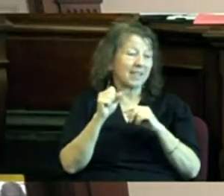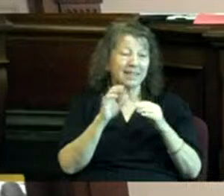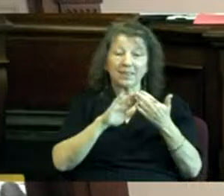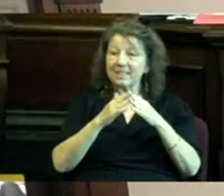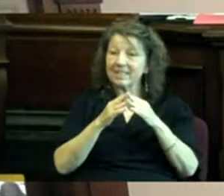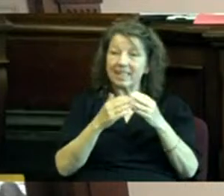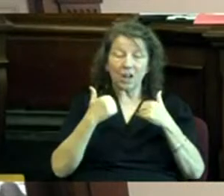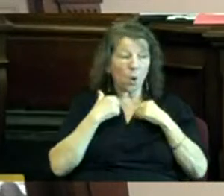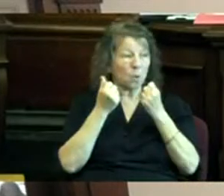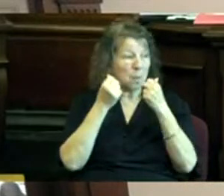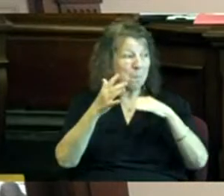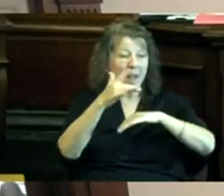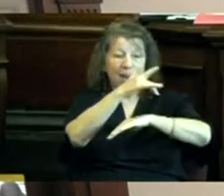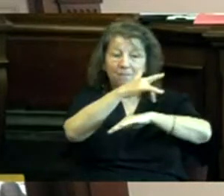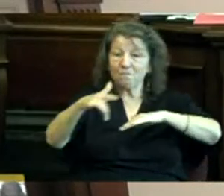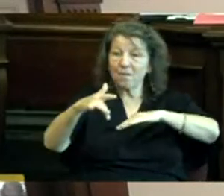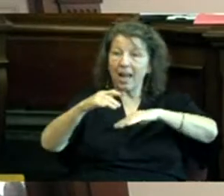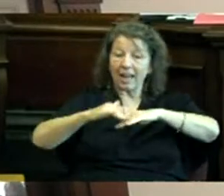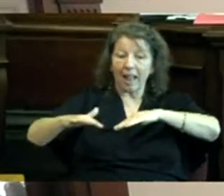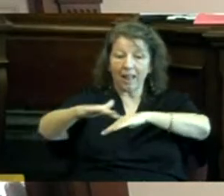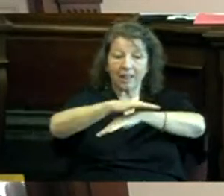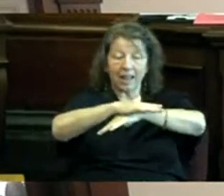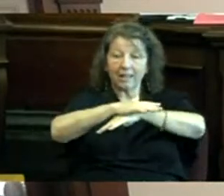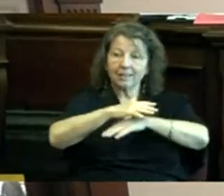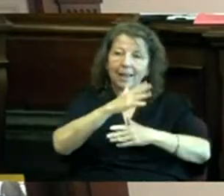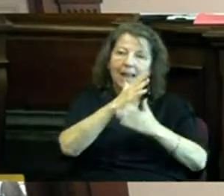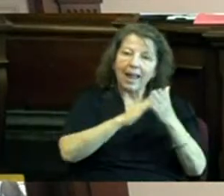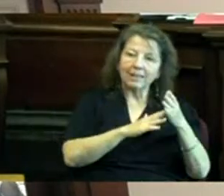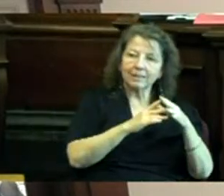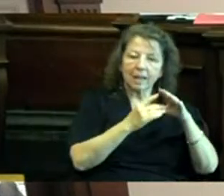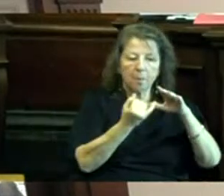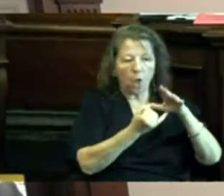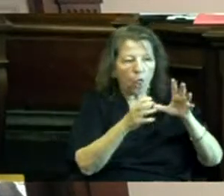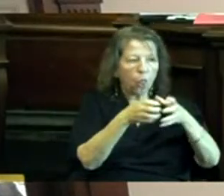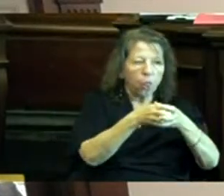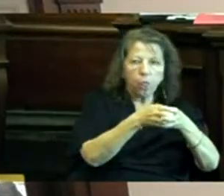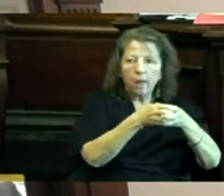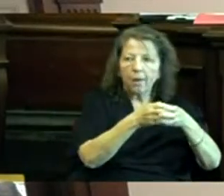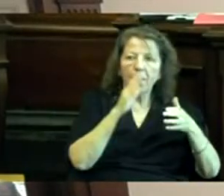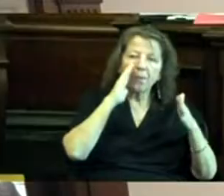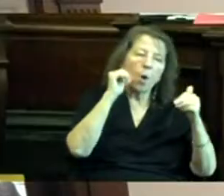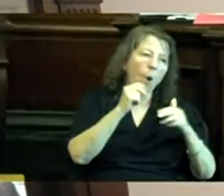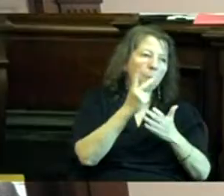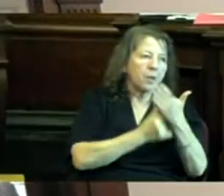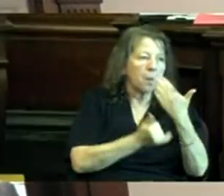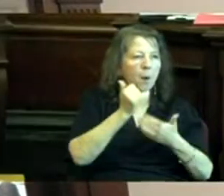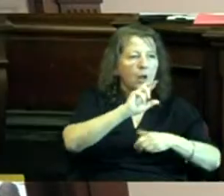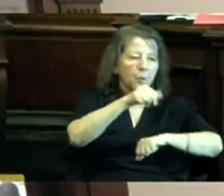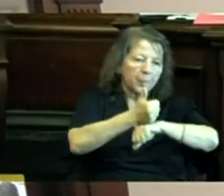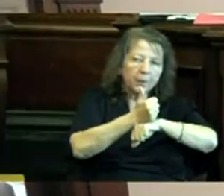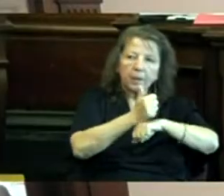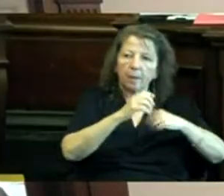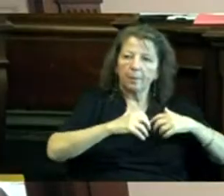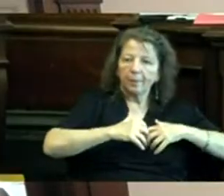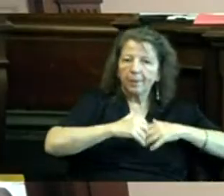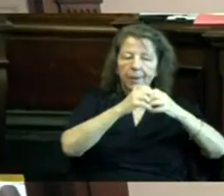own a large number of vacant lots, and sometimes some are